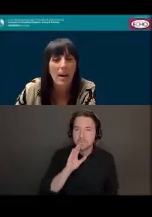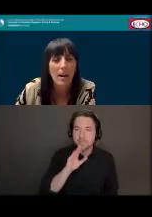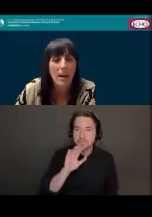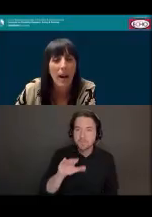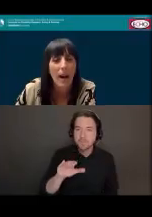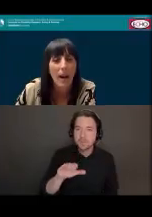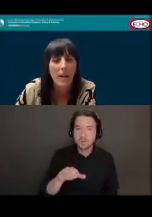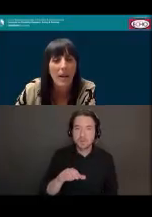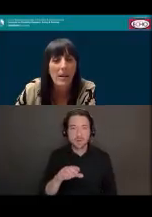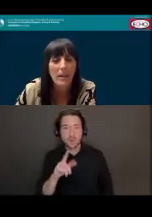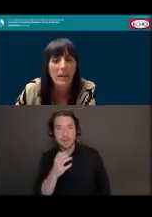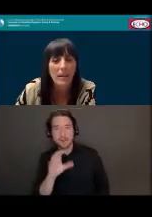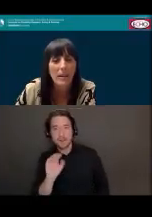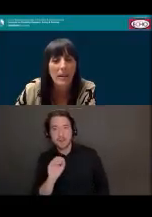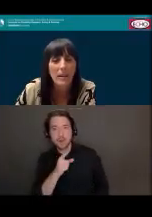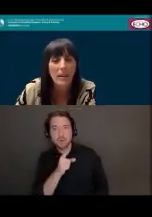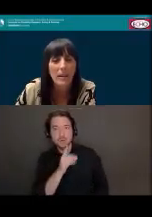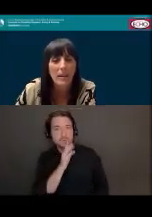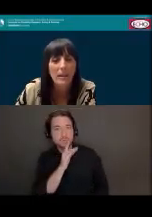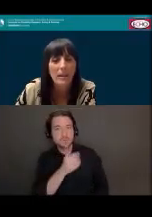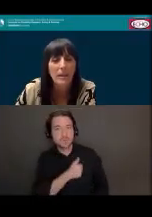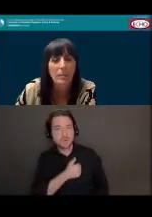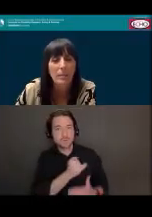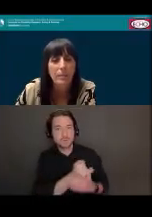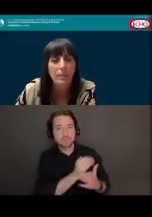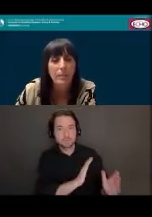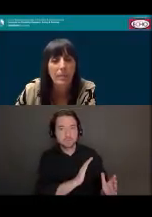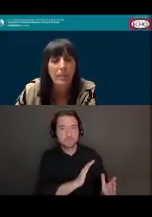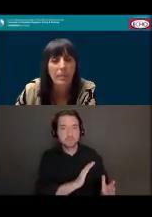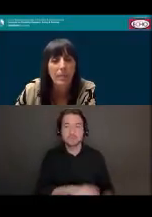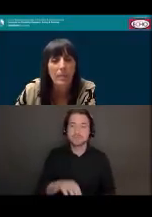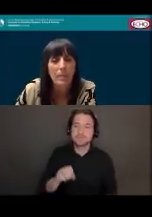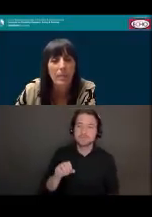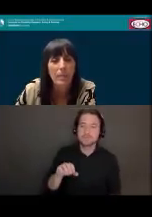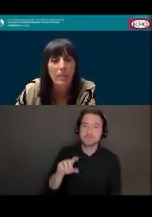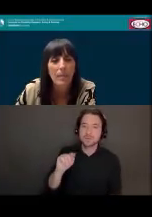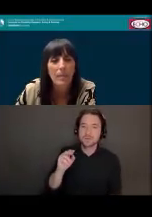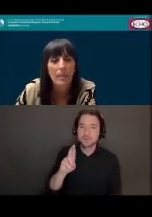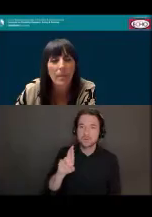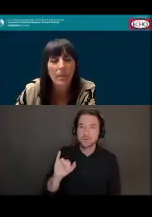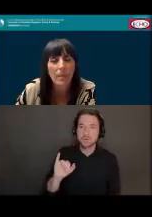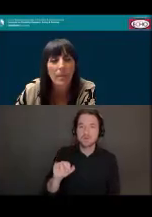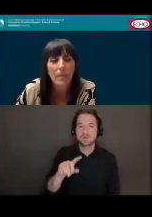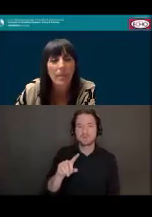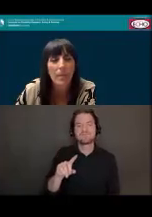Leo, do you want to Okay, the question comes from Marlon f do